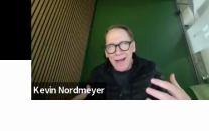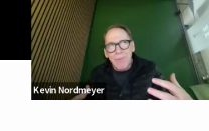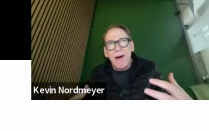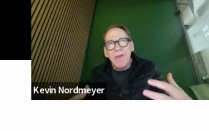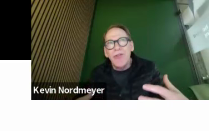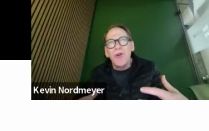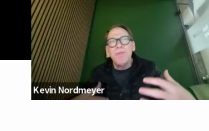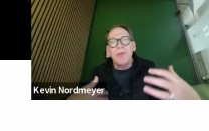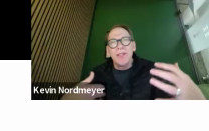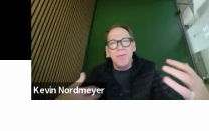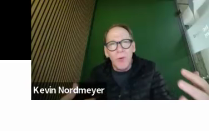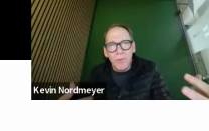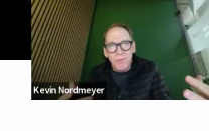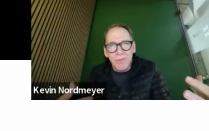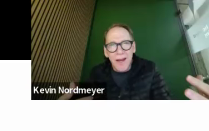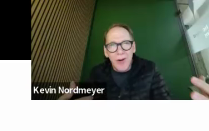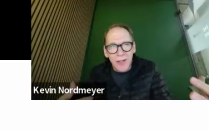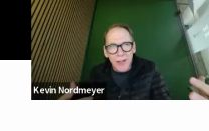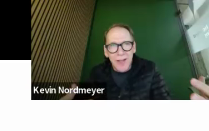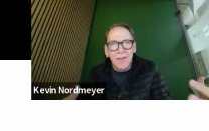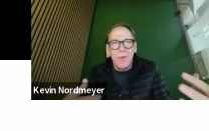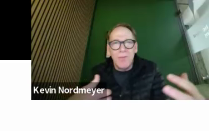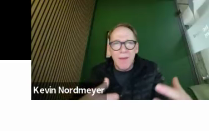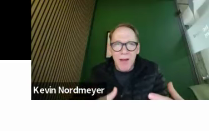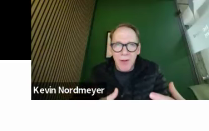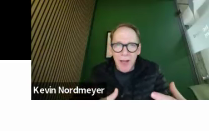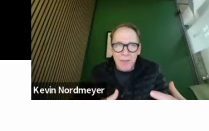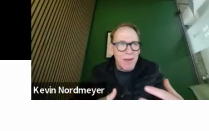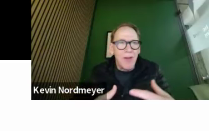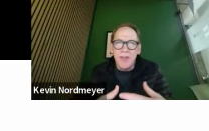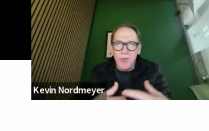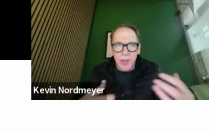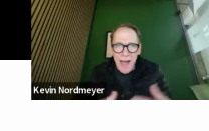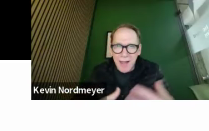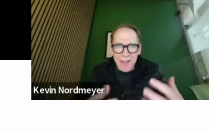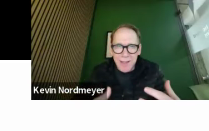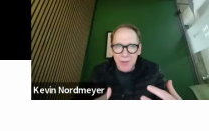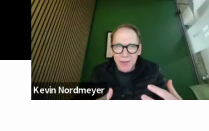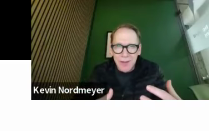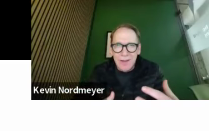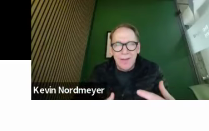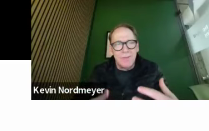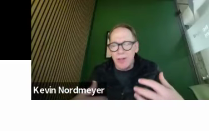and I'm about 30% more area than what my mother has. My mother's is really not accessible,